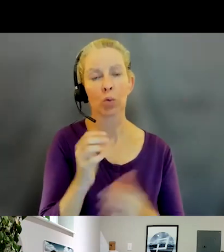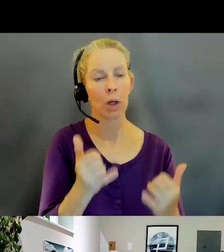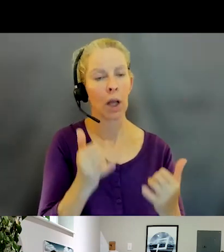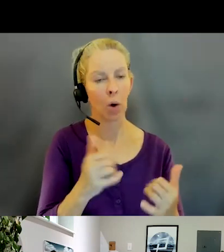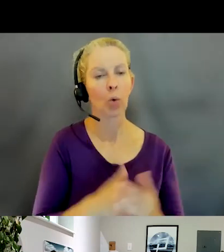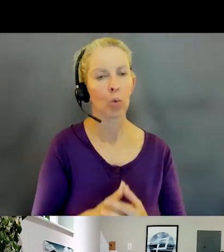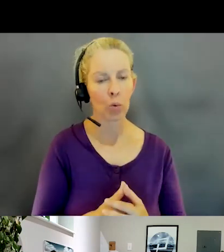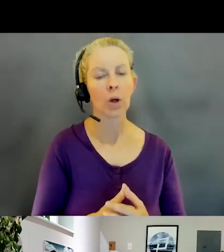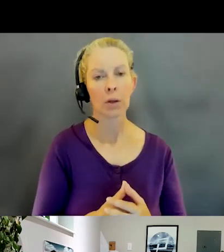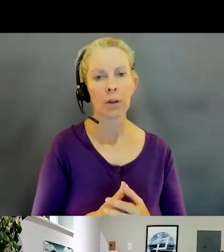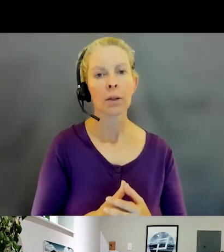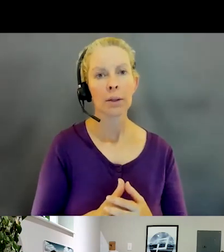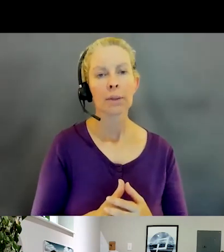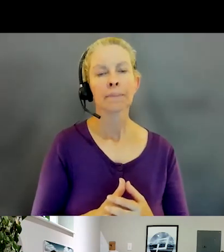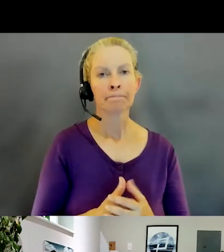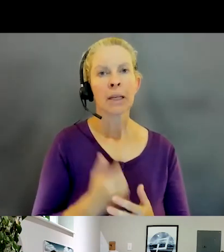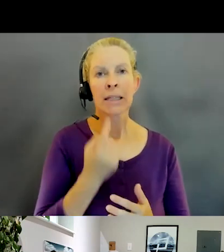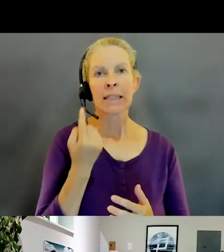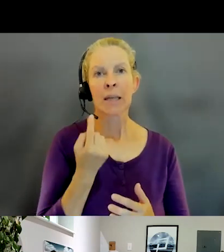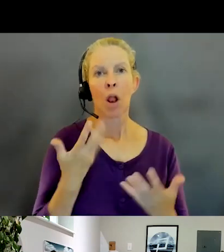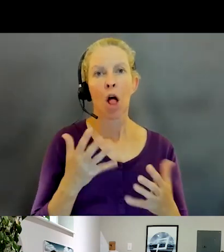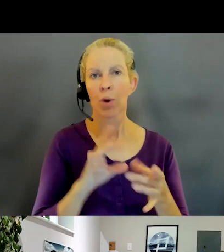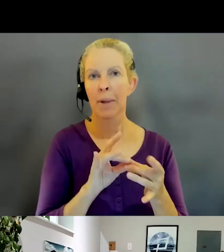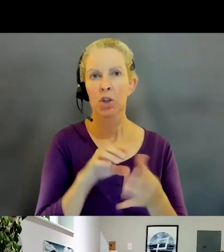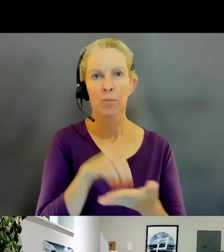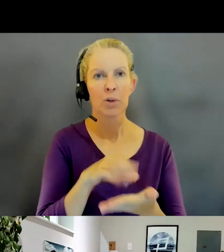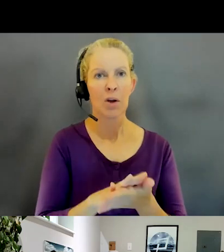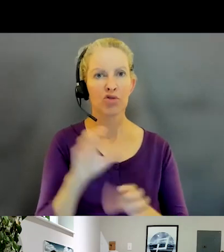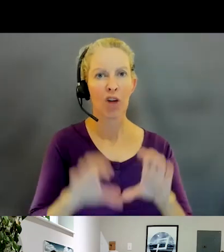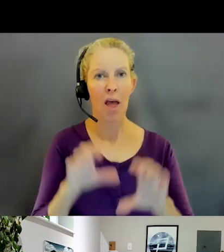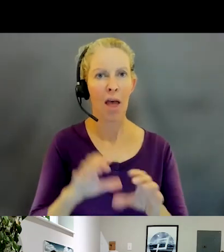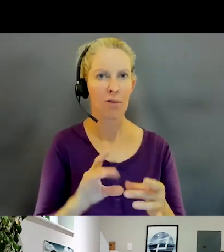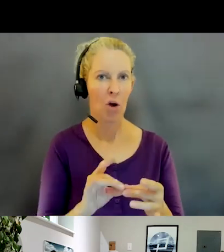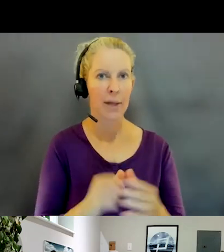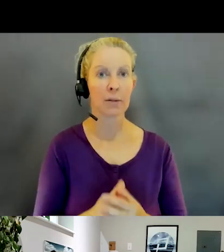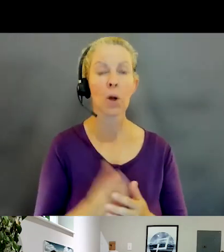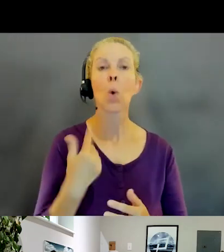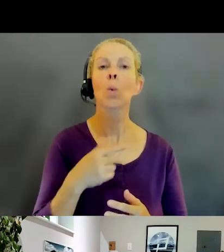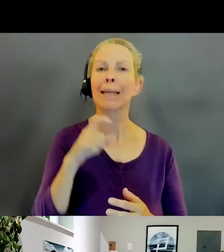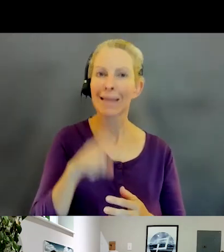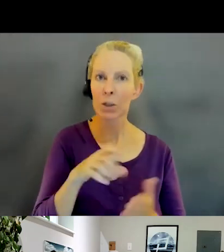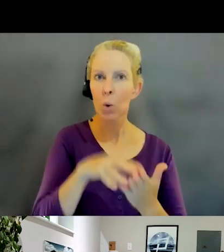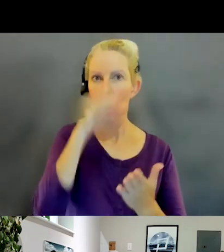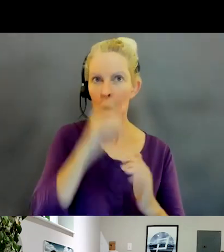and I think somebody mentioned it over in chat. We have to learn how to use AI just like we had